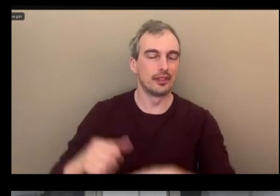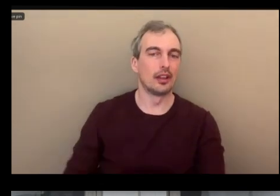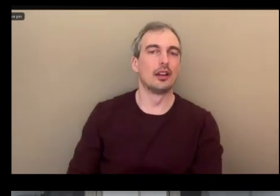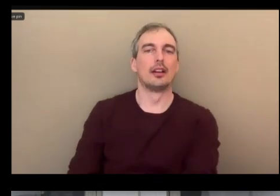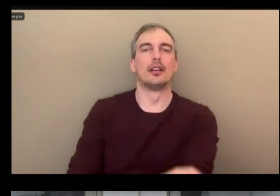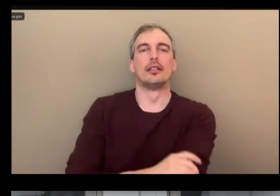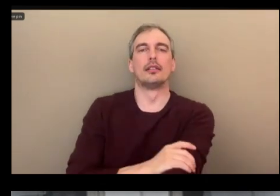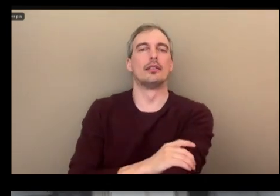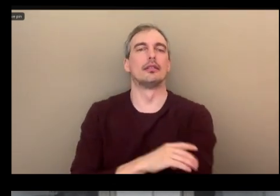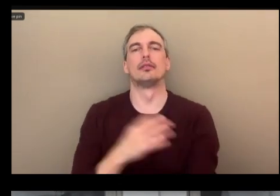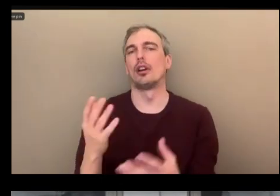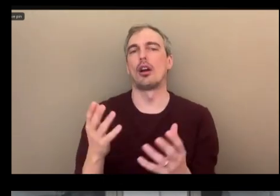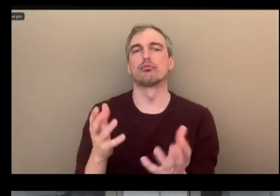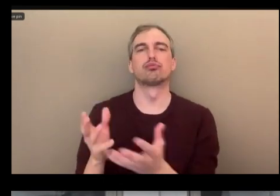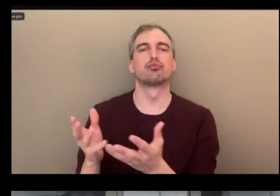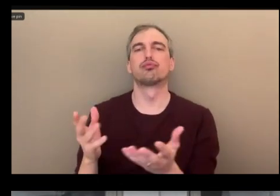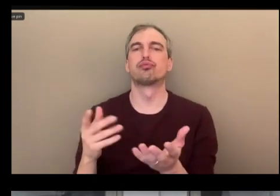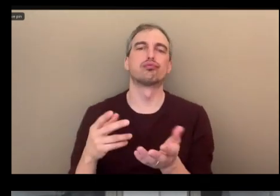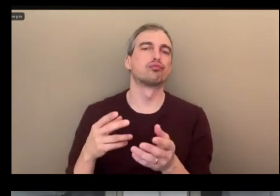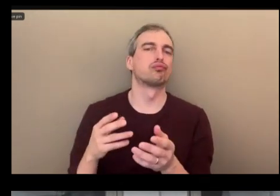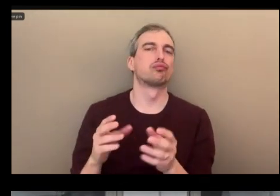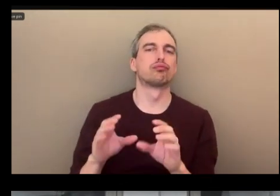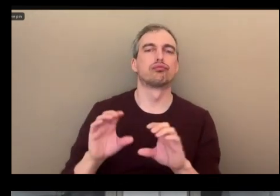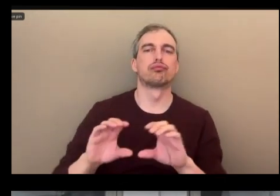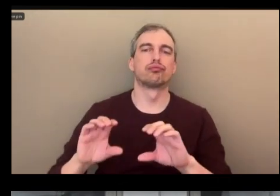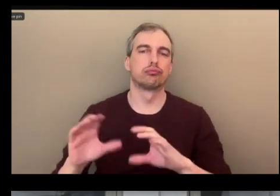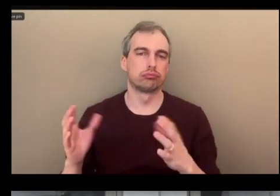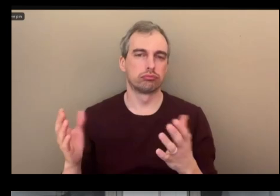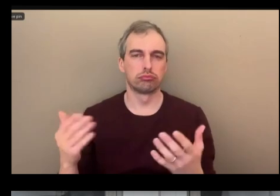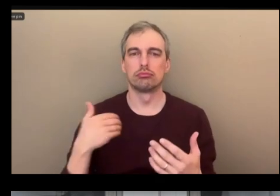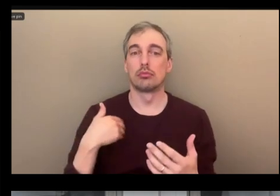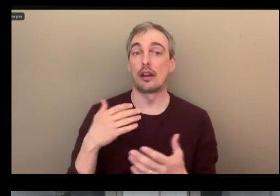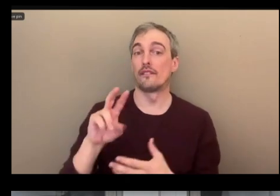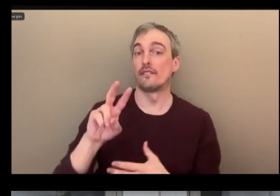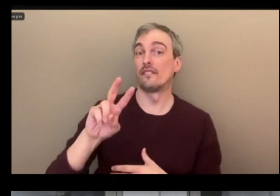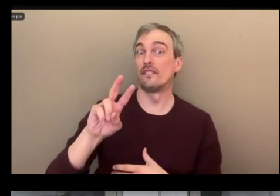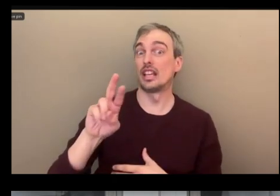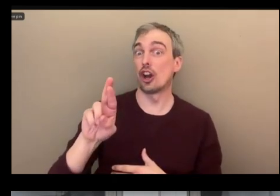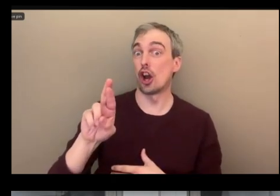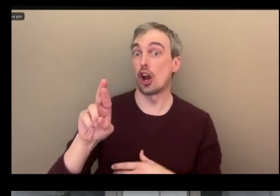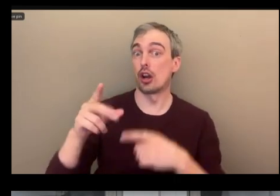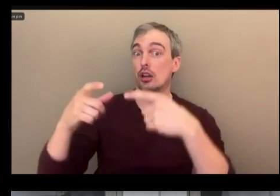We haven't done a lot with the VR testing, to be transparent here. But we're really excited about the VR opportunities.